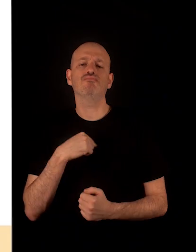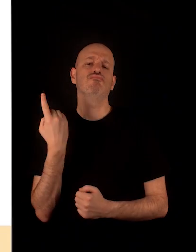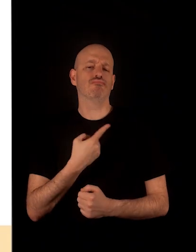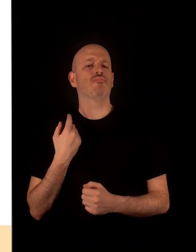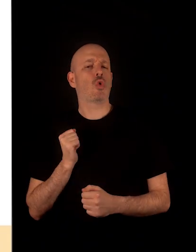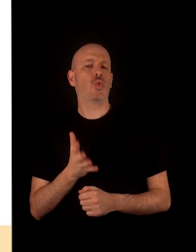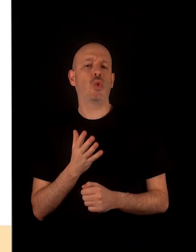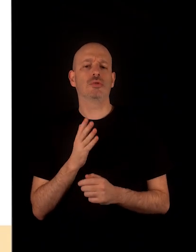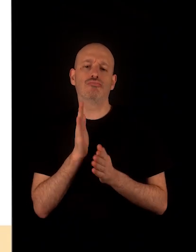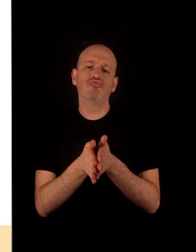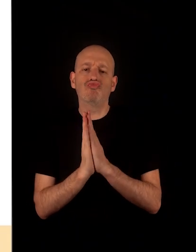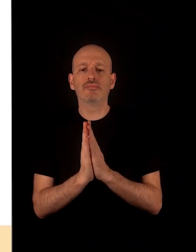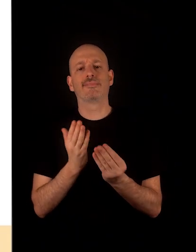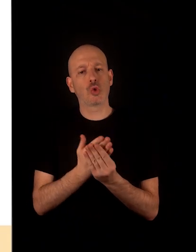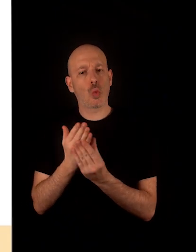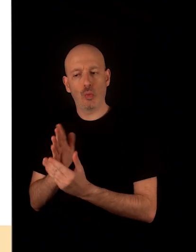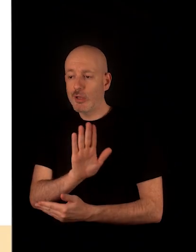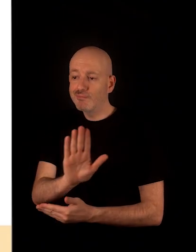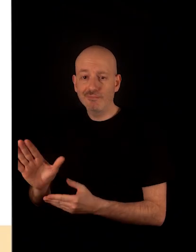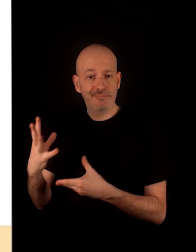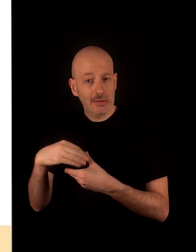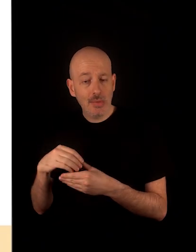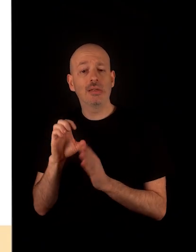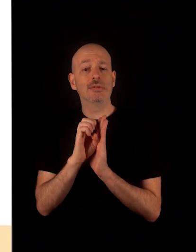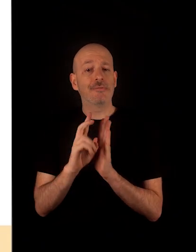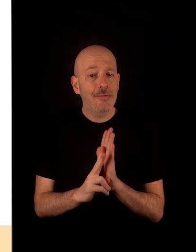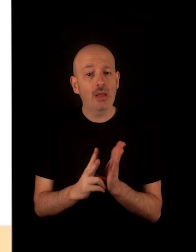of your artists and this is really a task